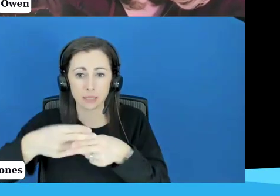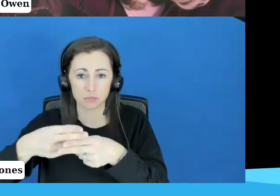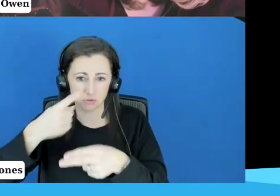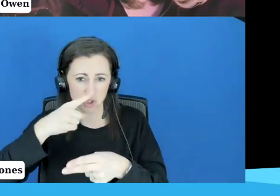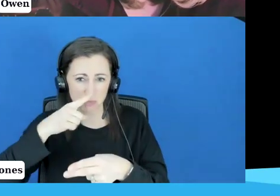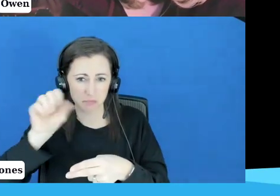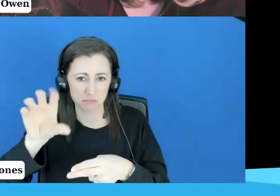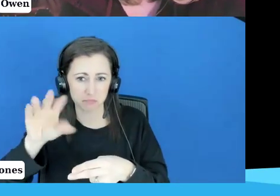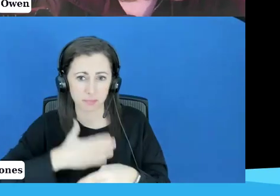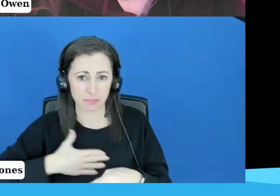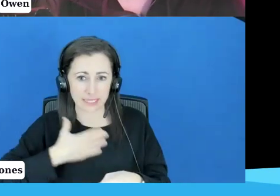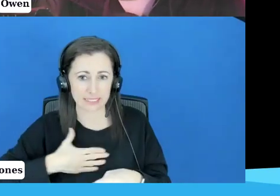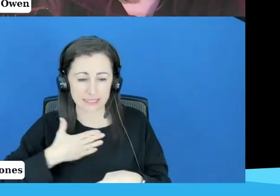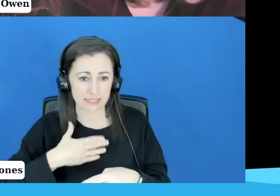And Anna, if you have any, you would like to share?